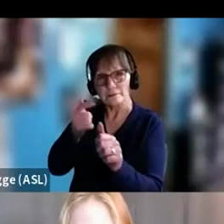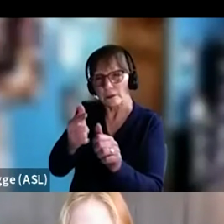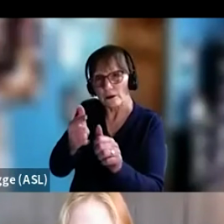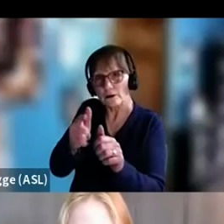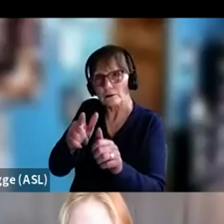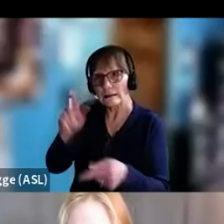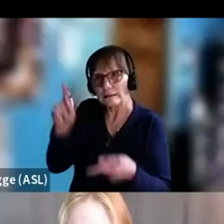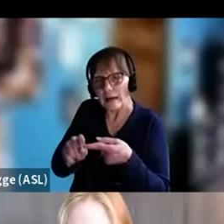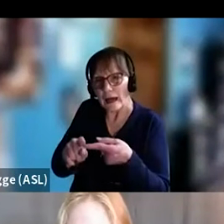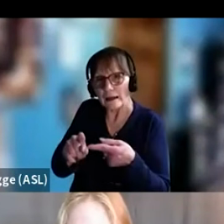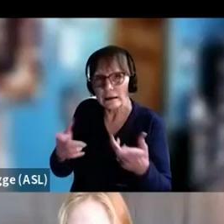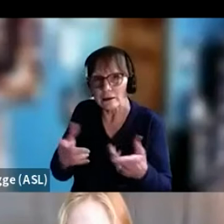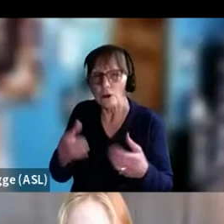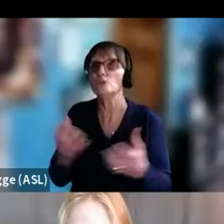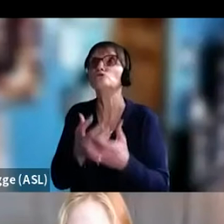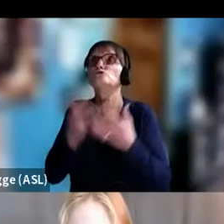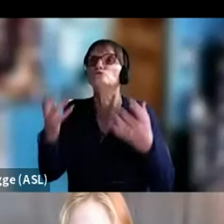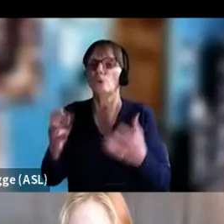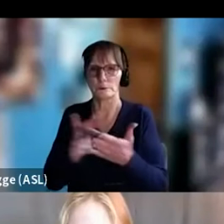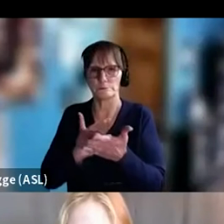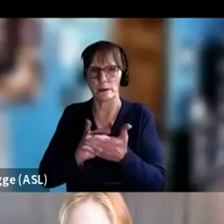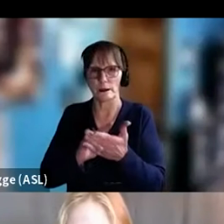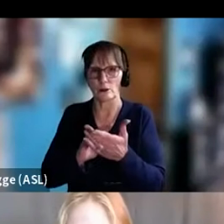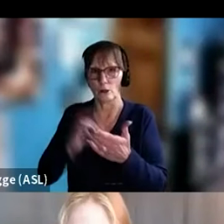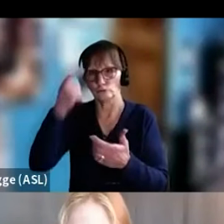There's so much medical trauma that goes on.